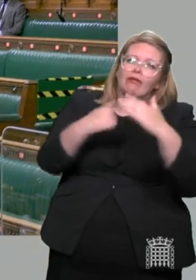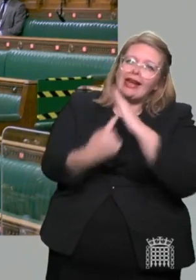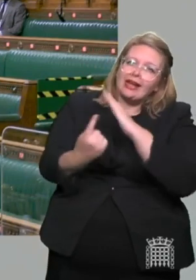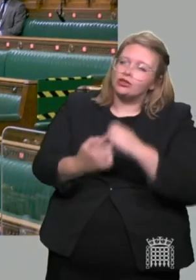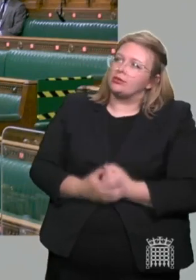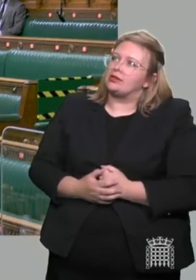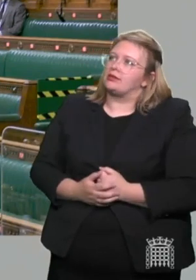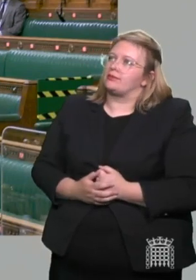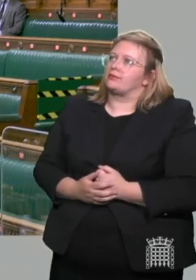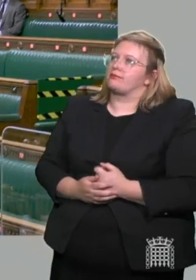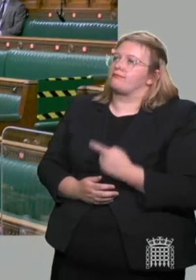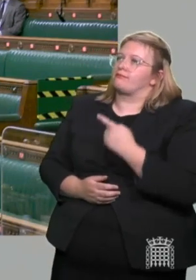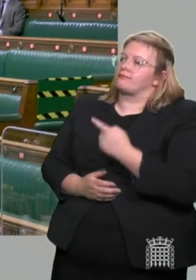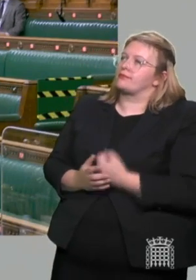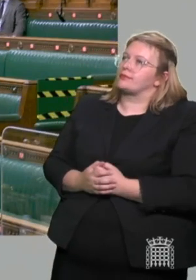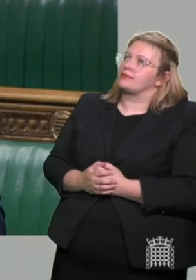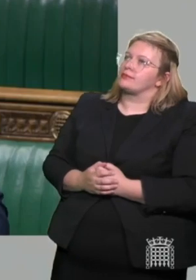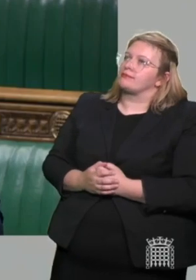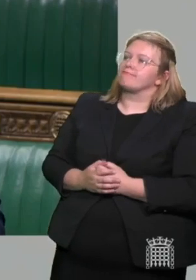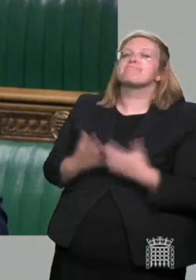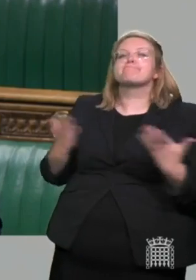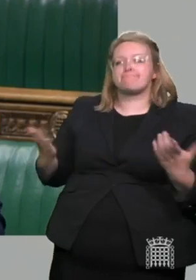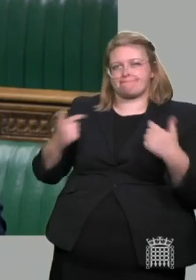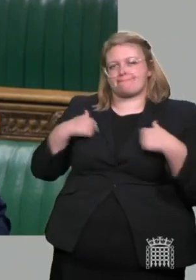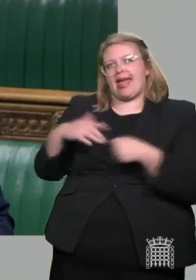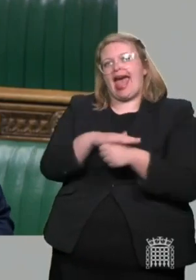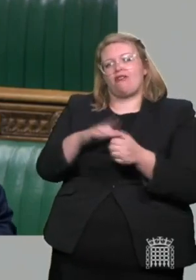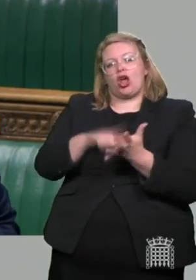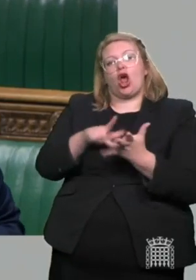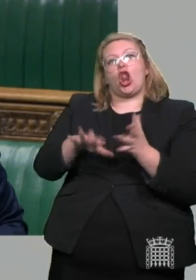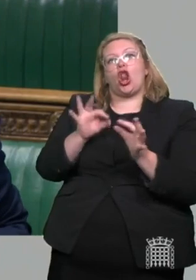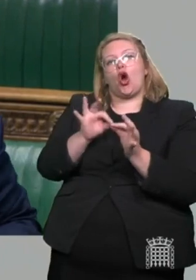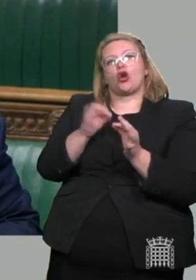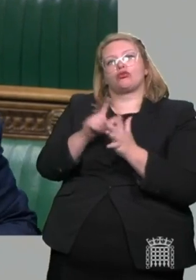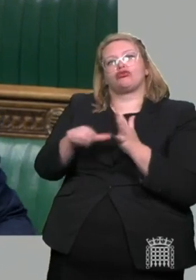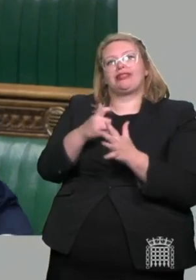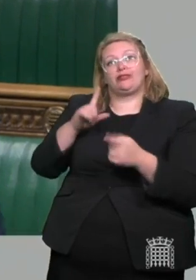Bristol Road South in Longbridge today, he would see a small army of JCB diggers levelling out